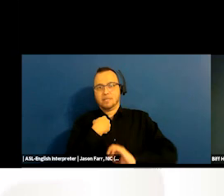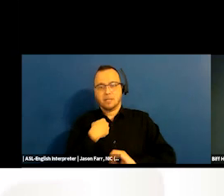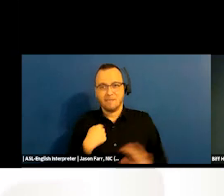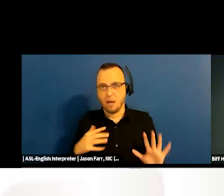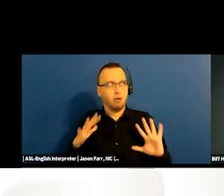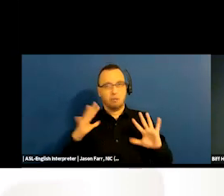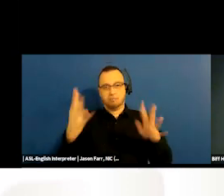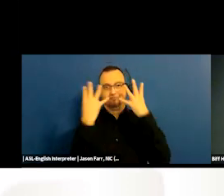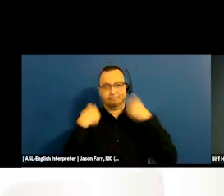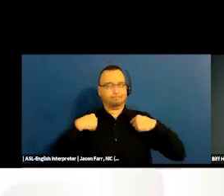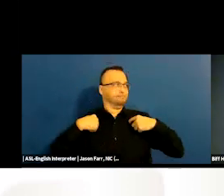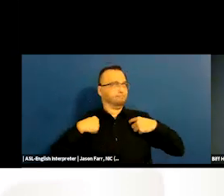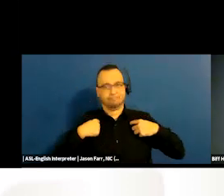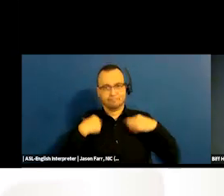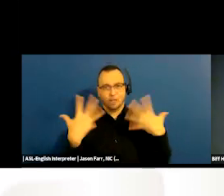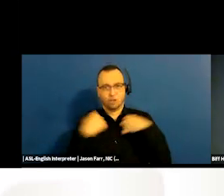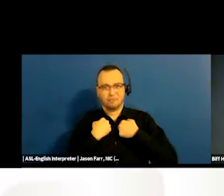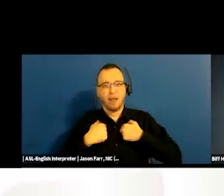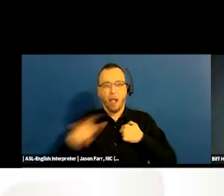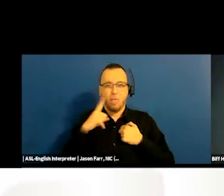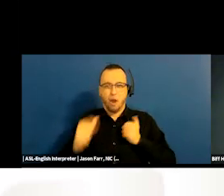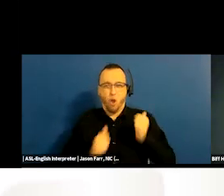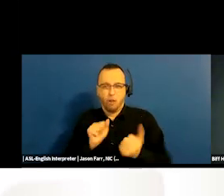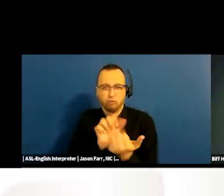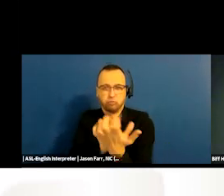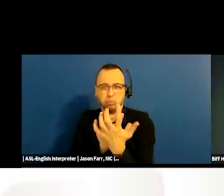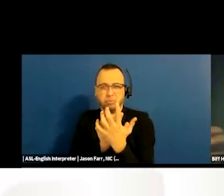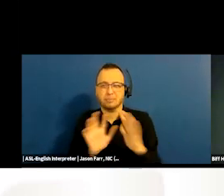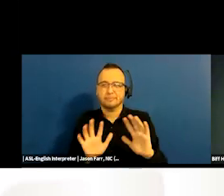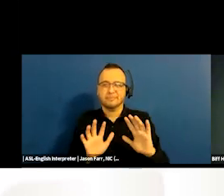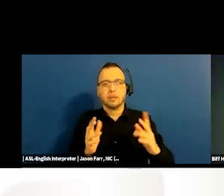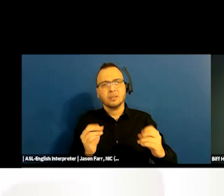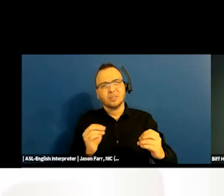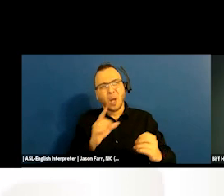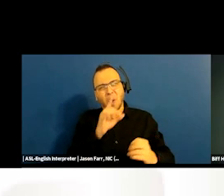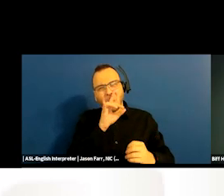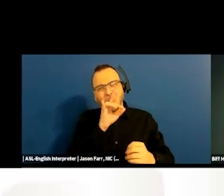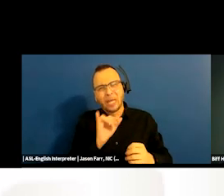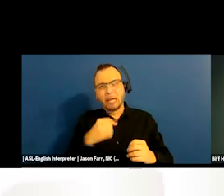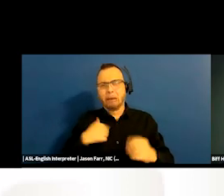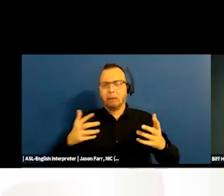or just further escalation by having someone come out that kind of has that approach. 'Cause not everybody's gonna wanna see